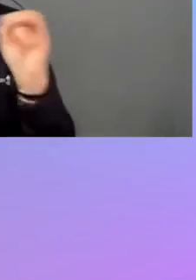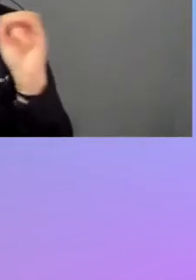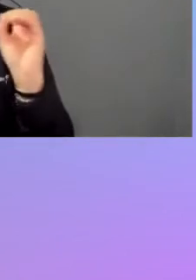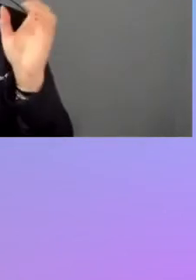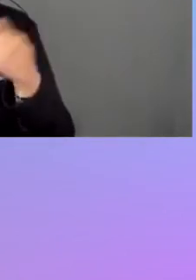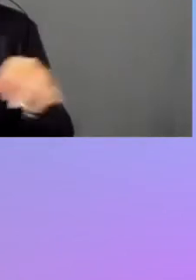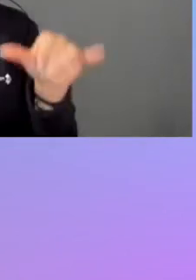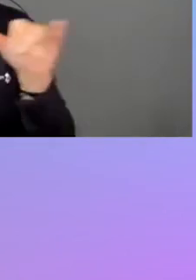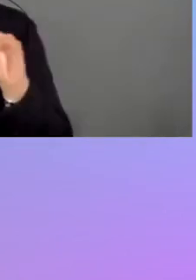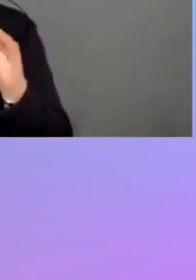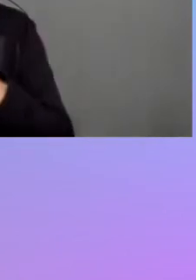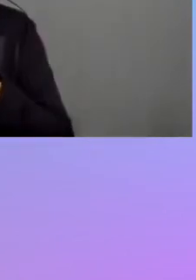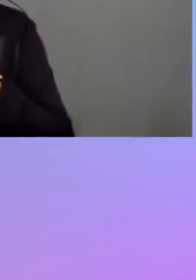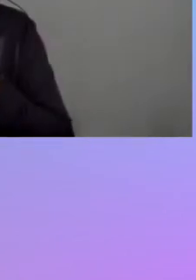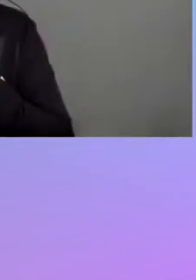paper make it sufficient for